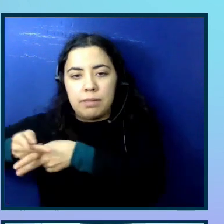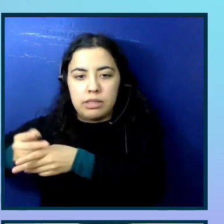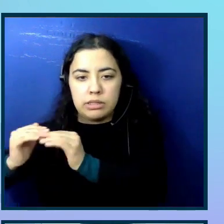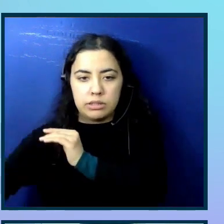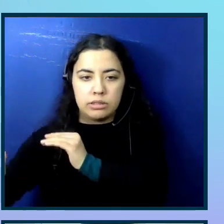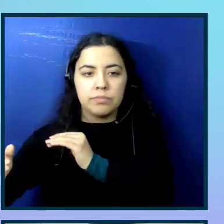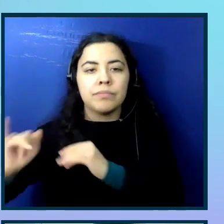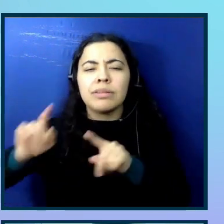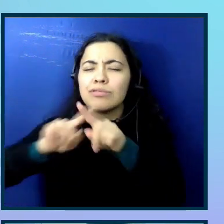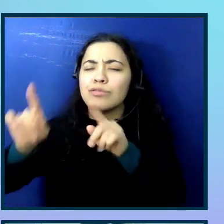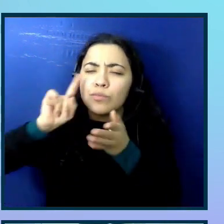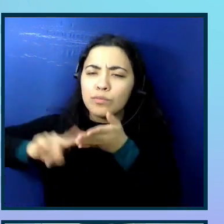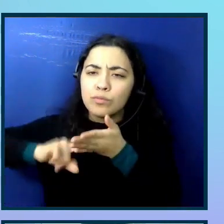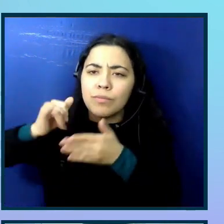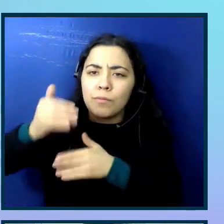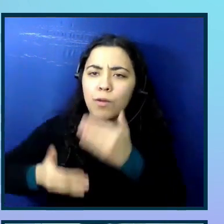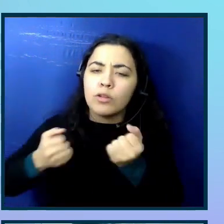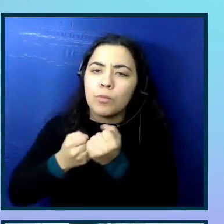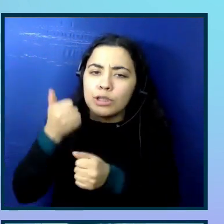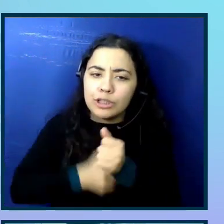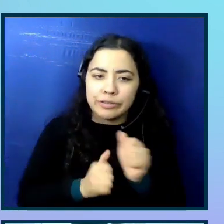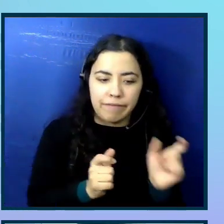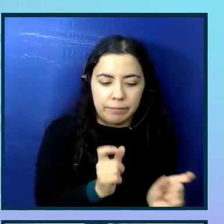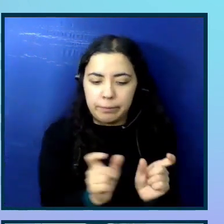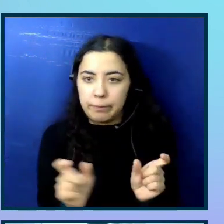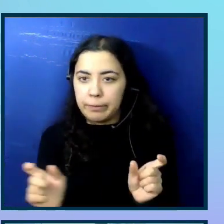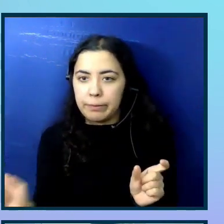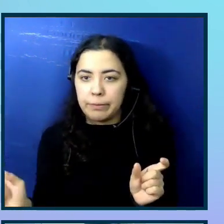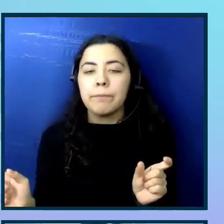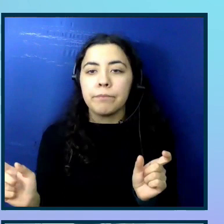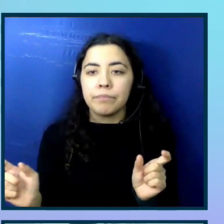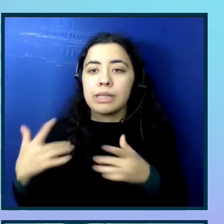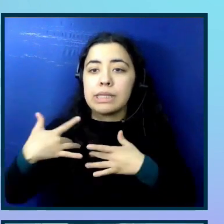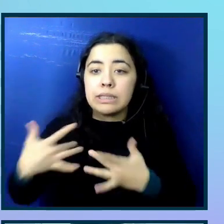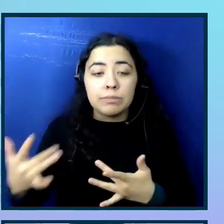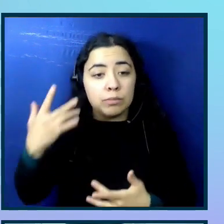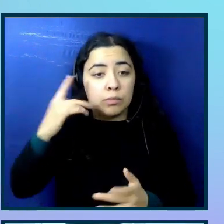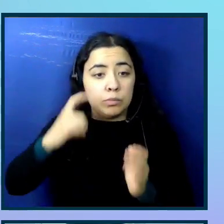can support each one of those phases. So we typically conceive of research phases